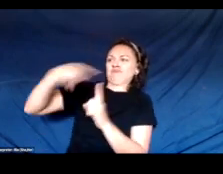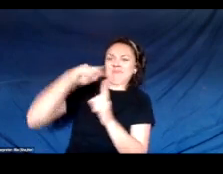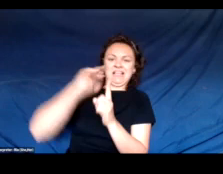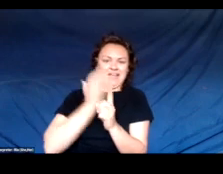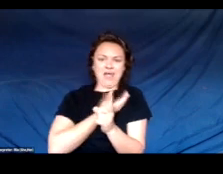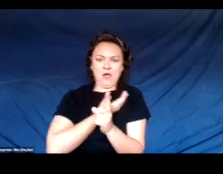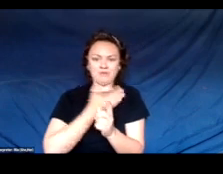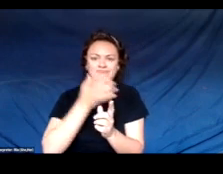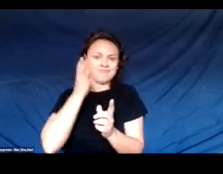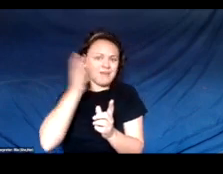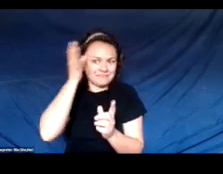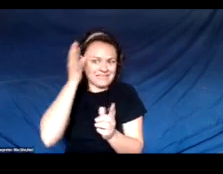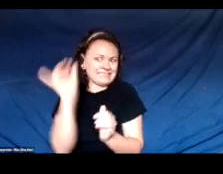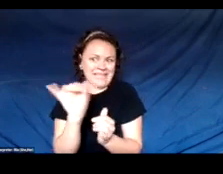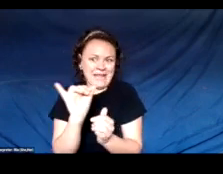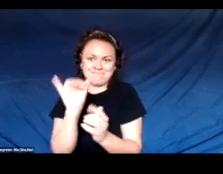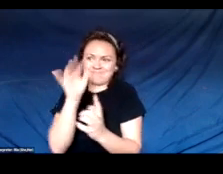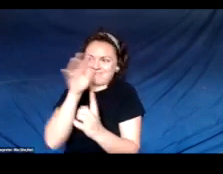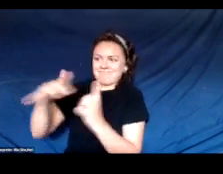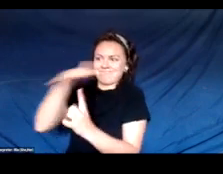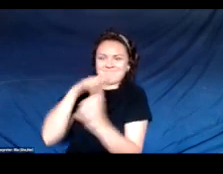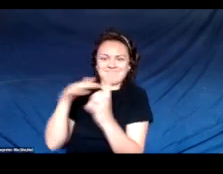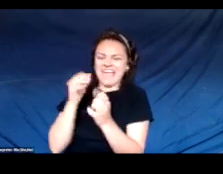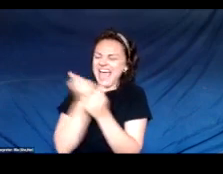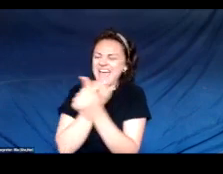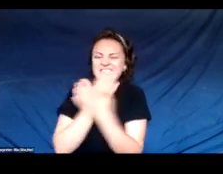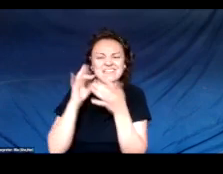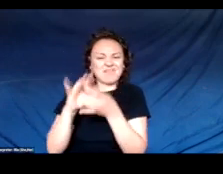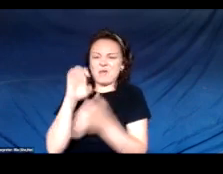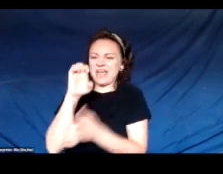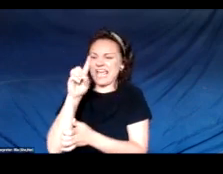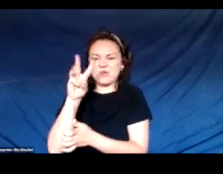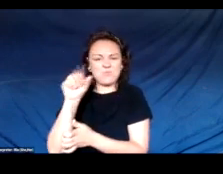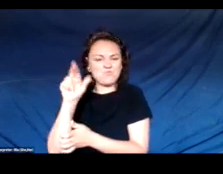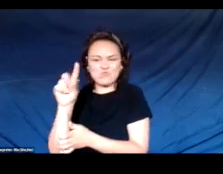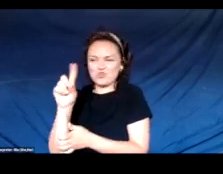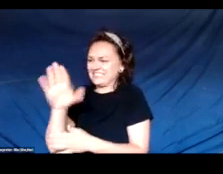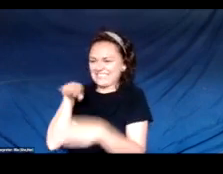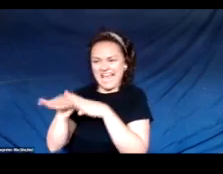everything is around Edward's access. I was very lucky